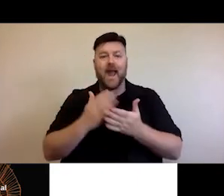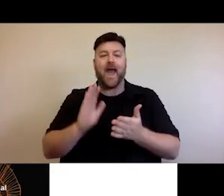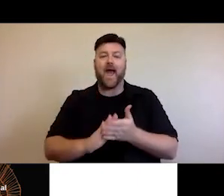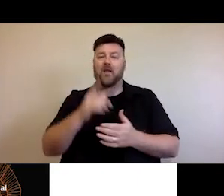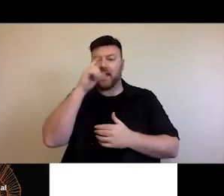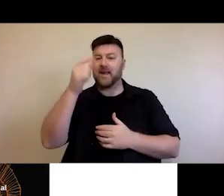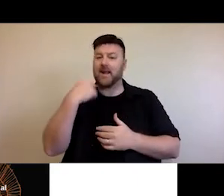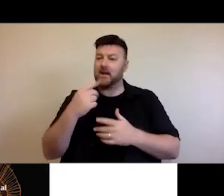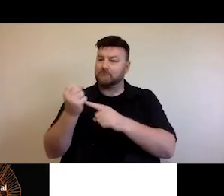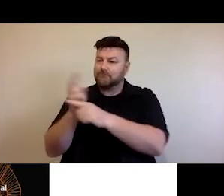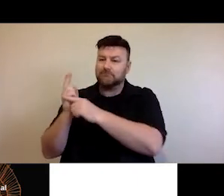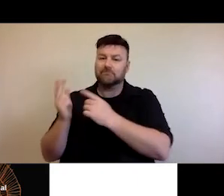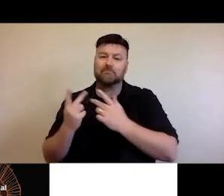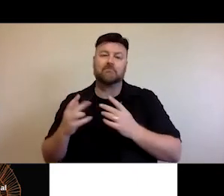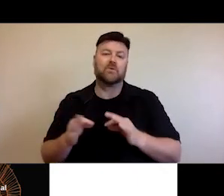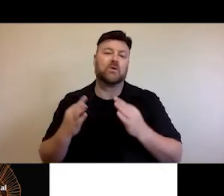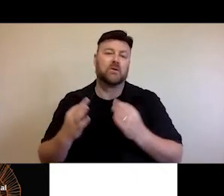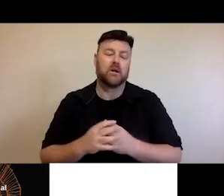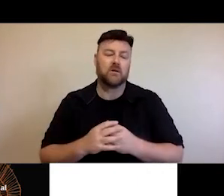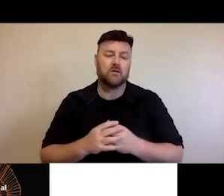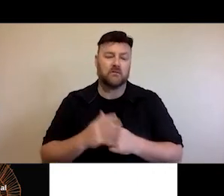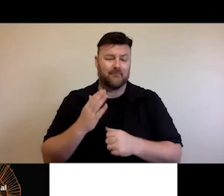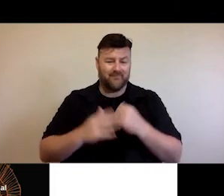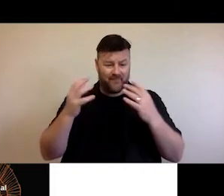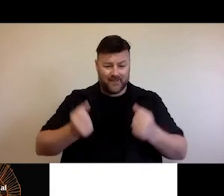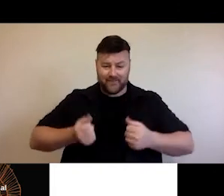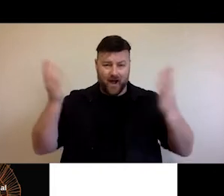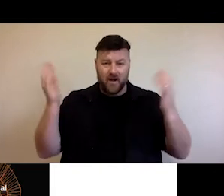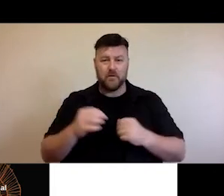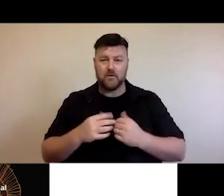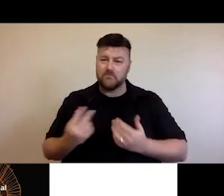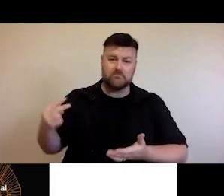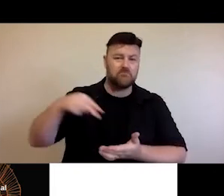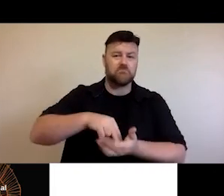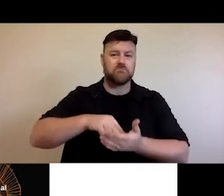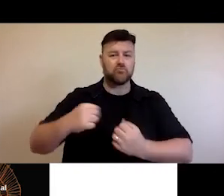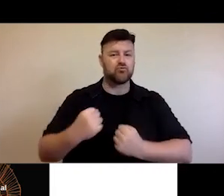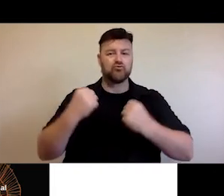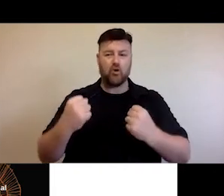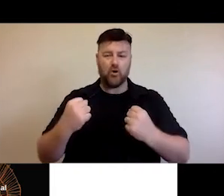Their concept around never giving up and standing strong lent into their values.